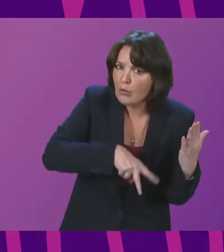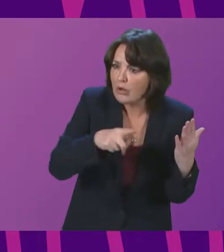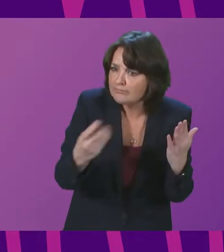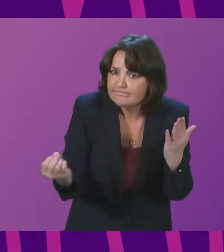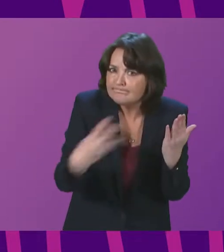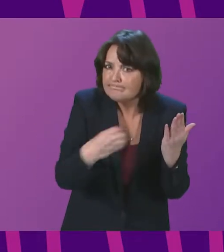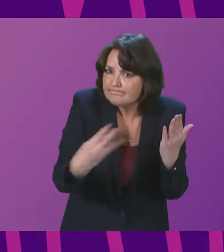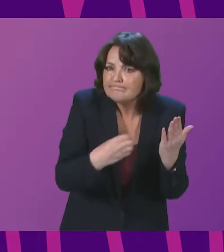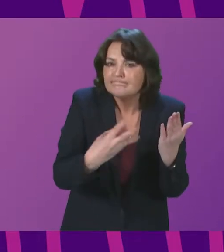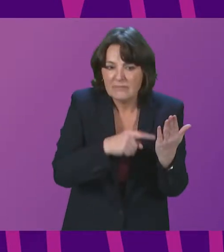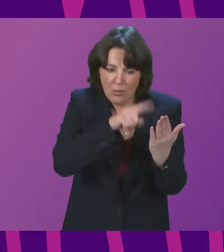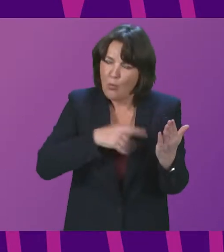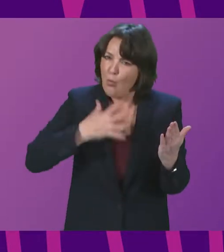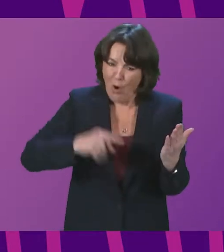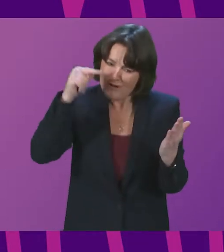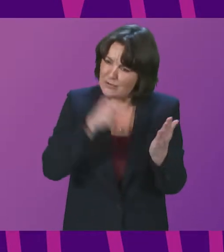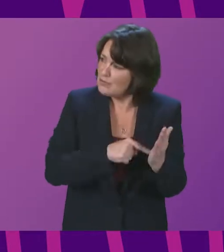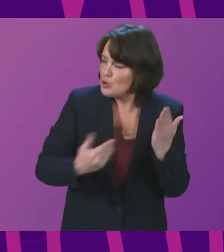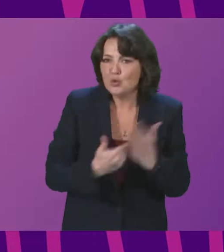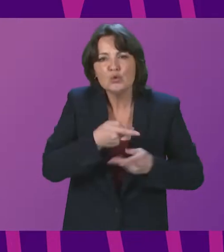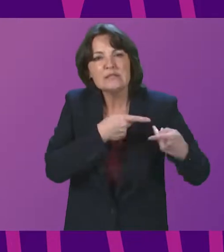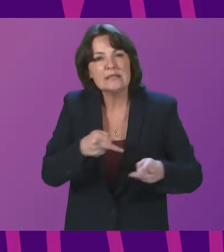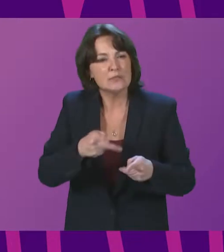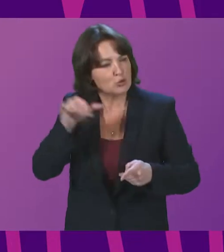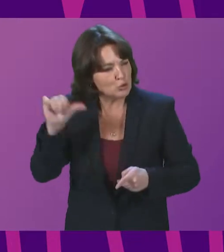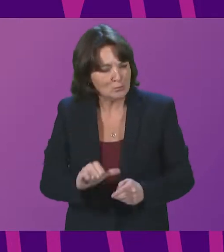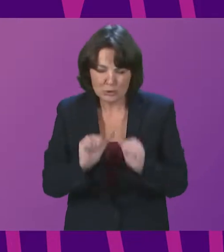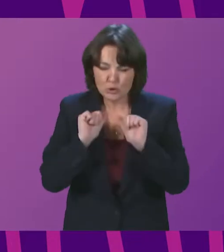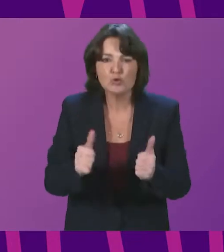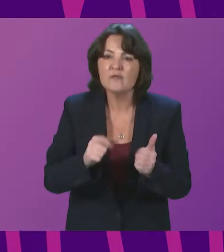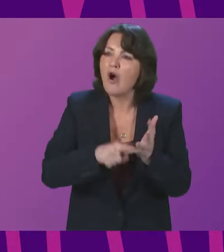for unpaid carers, because the contribution that they make to our society is immense and